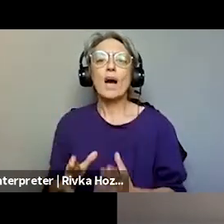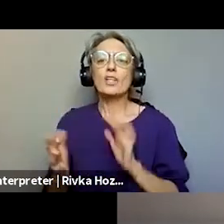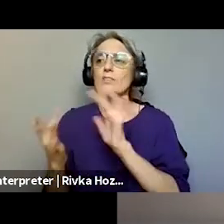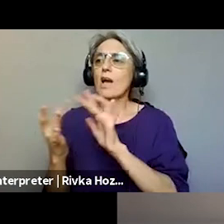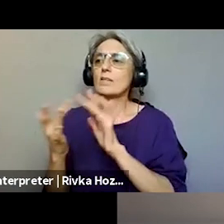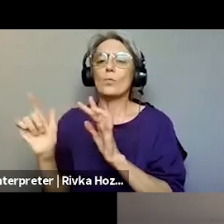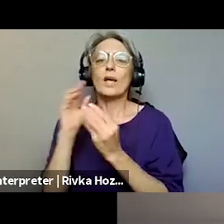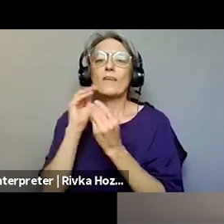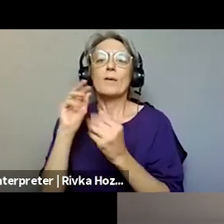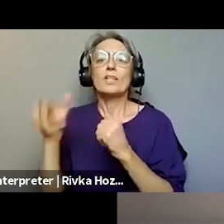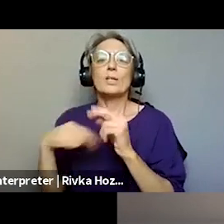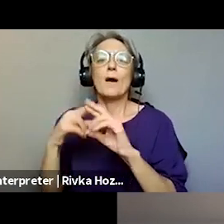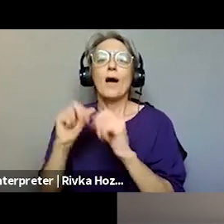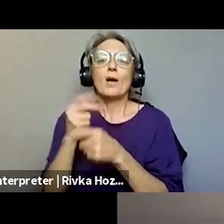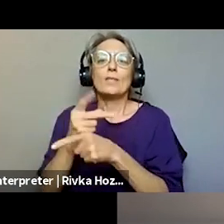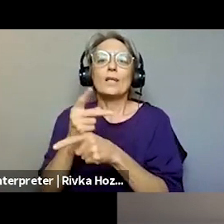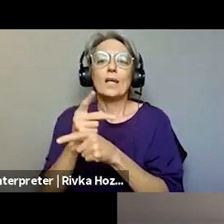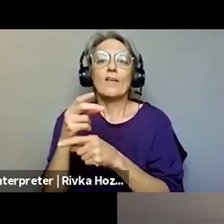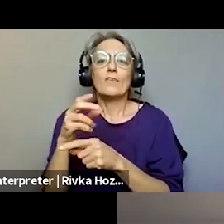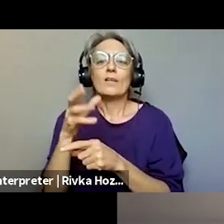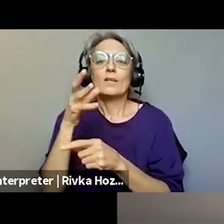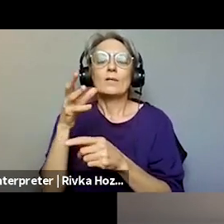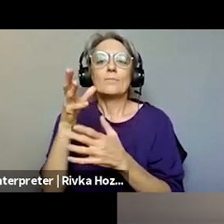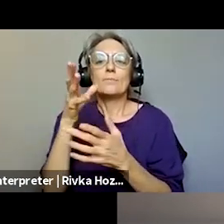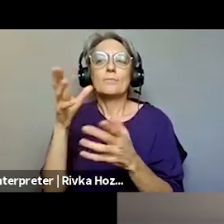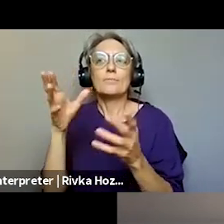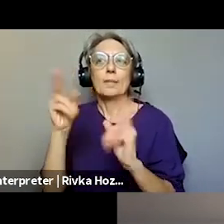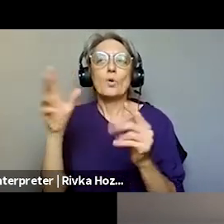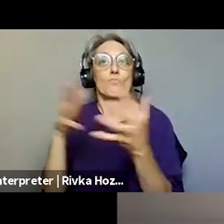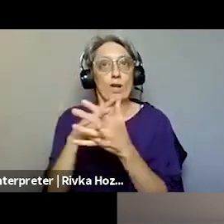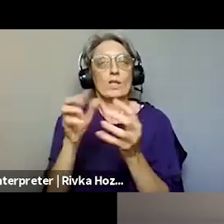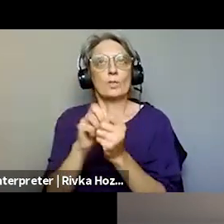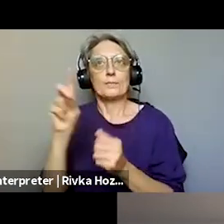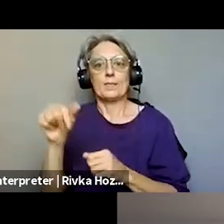caring for pregnant people with disabilities?” And actually if you could send it to me in the chat,